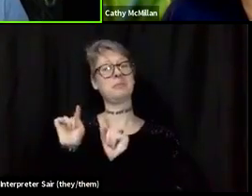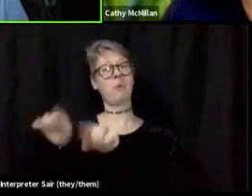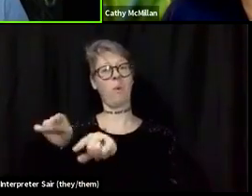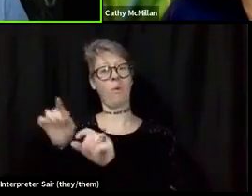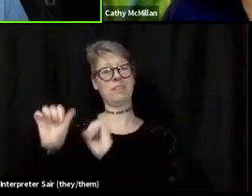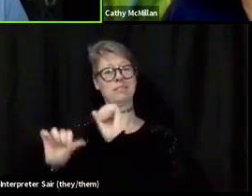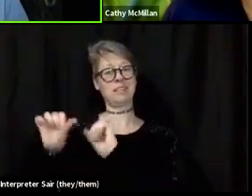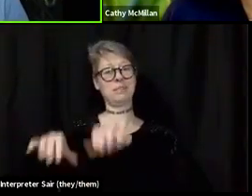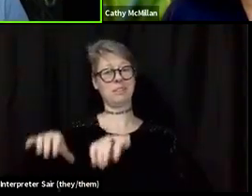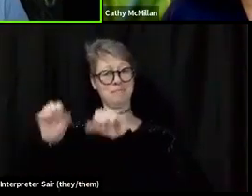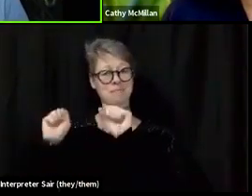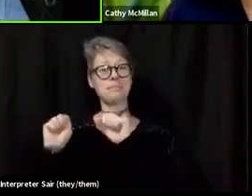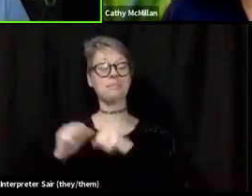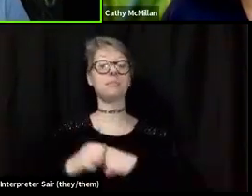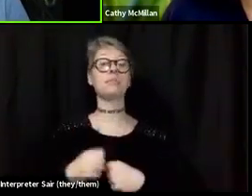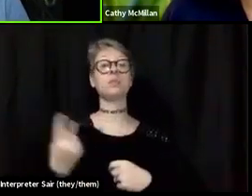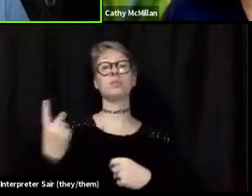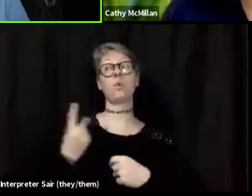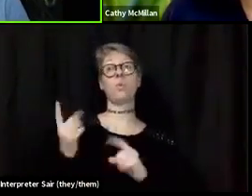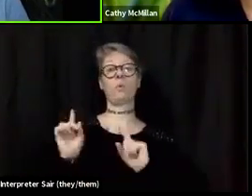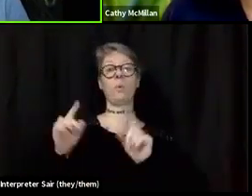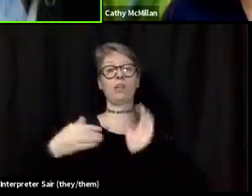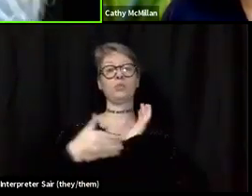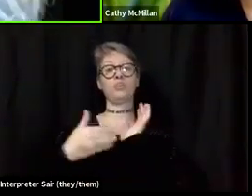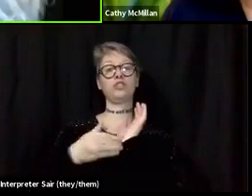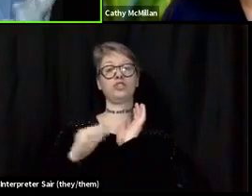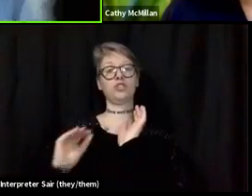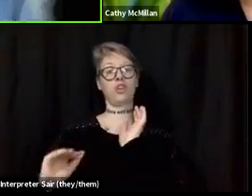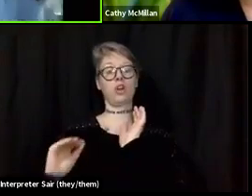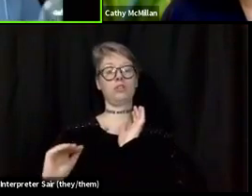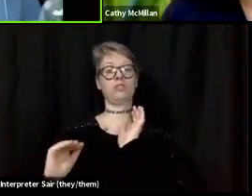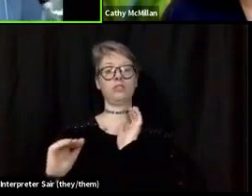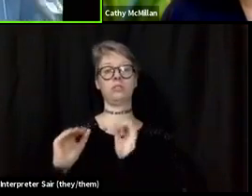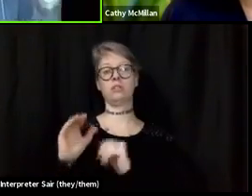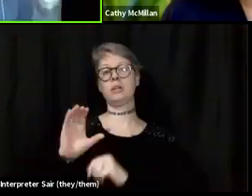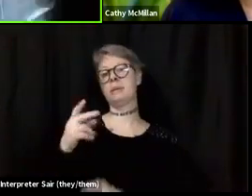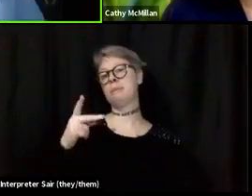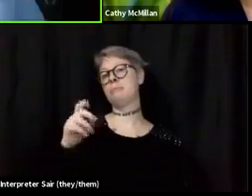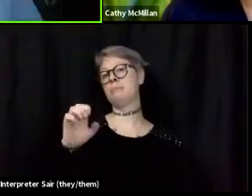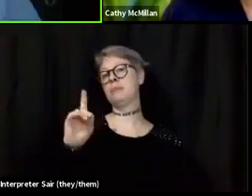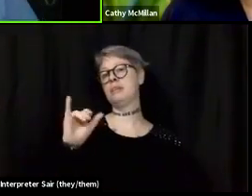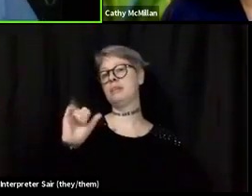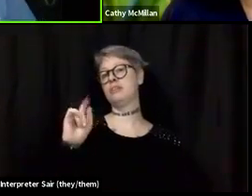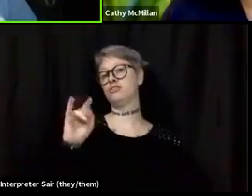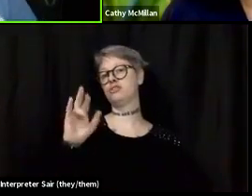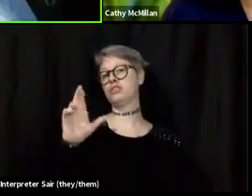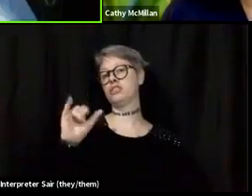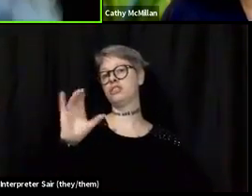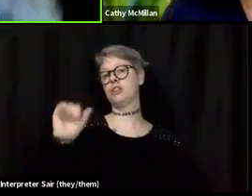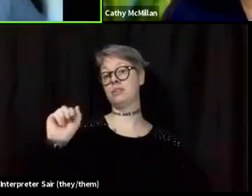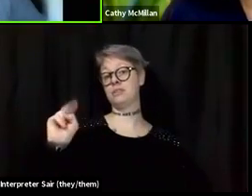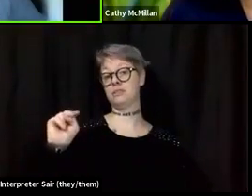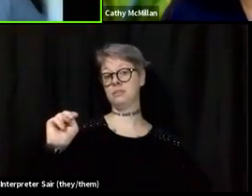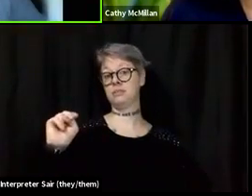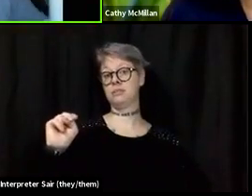get him. And so we started off with pita And so we started off with a pediatrician, so when people say, hey, you should go get your kid